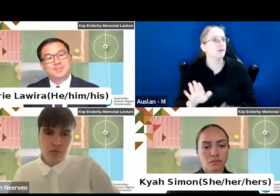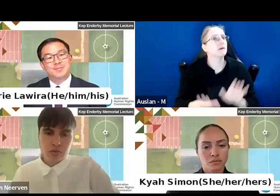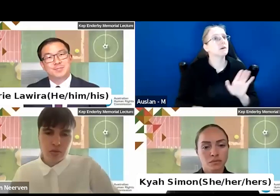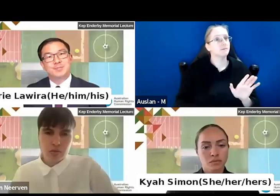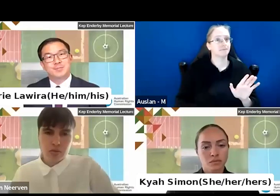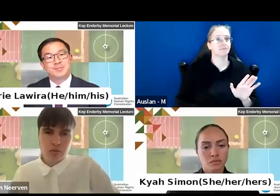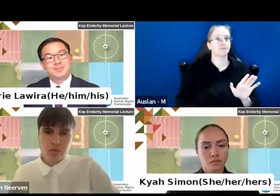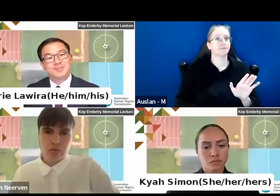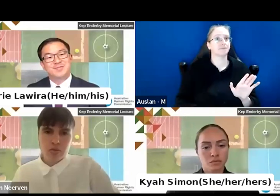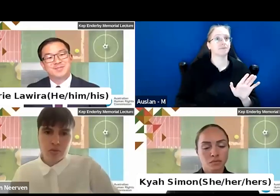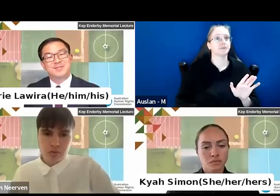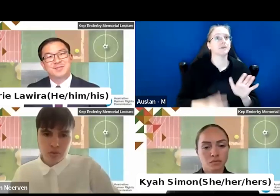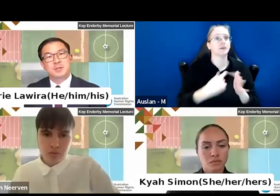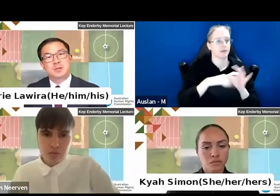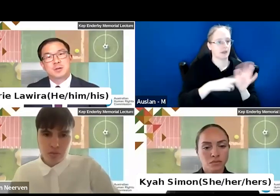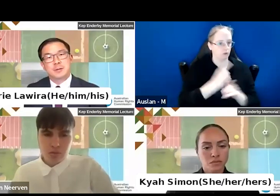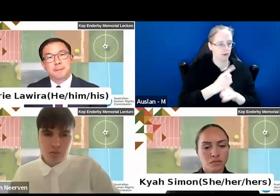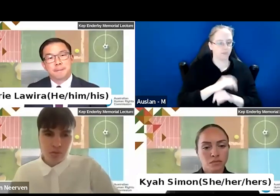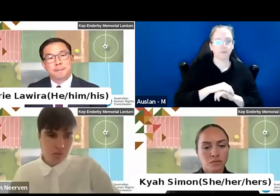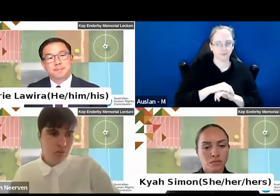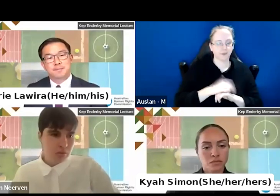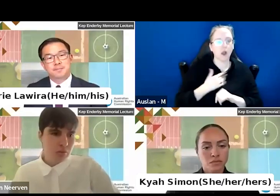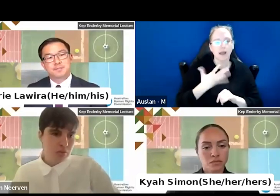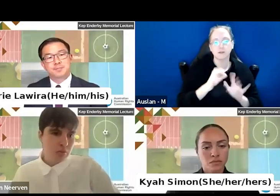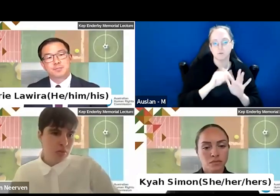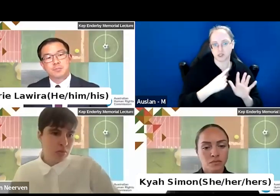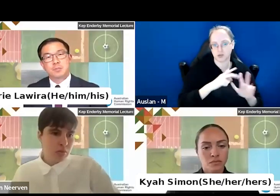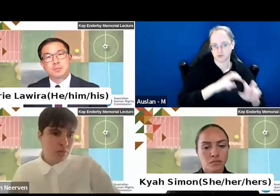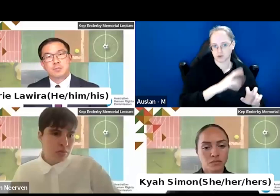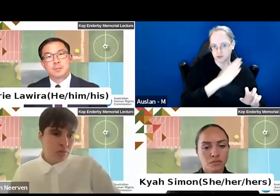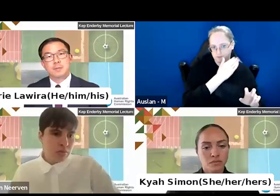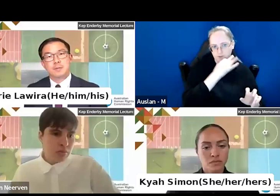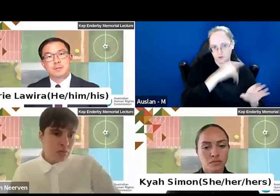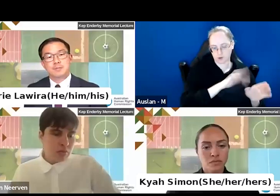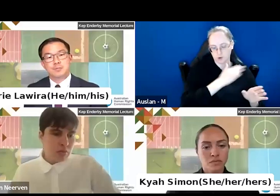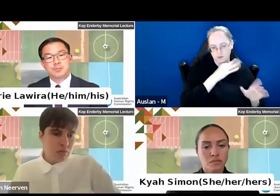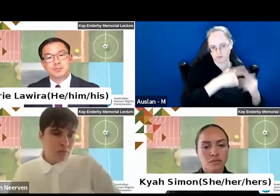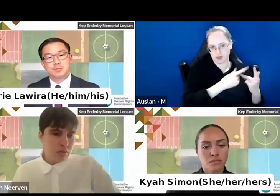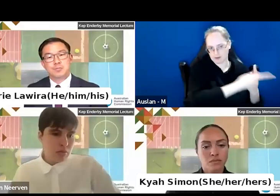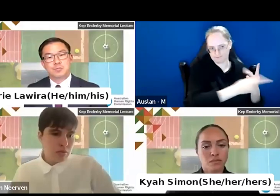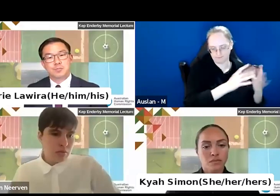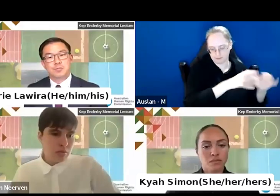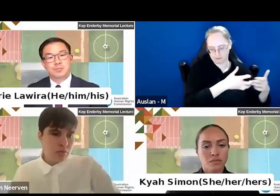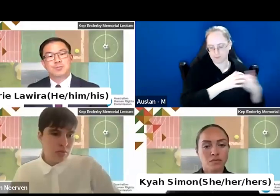a project few years ago with some colleagues that looked at how junior sports clubs manage diversity,